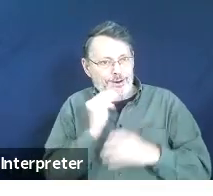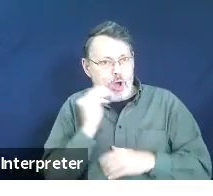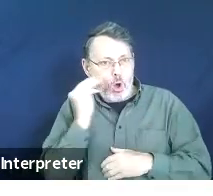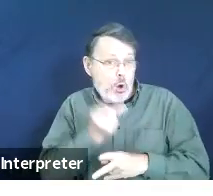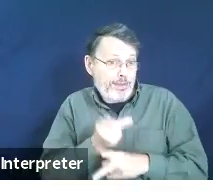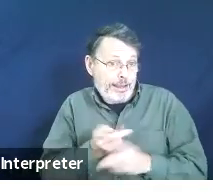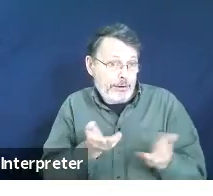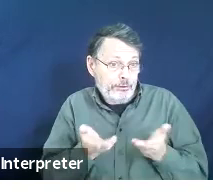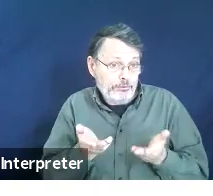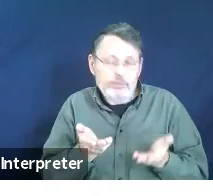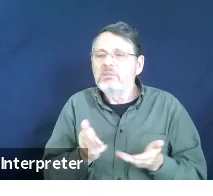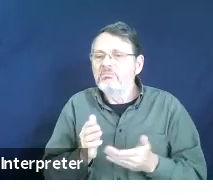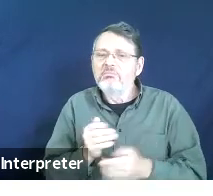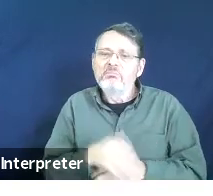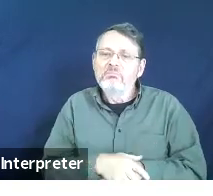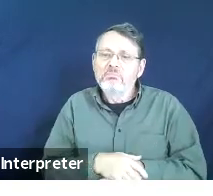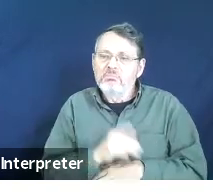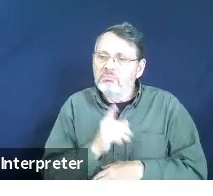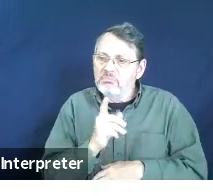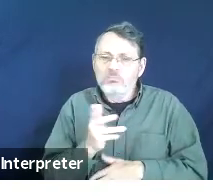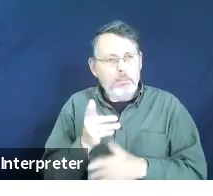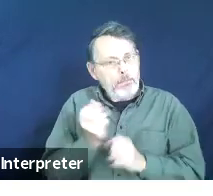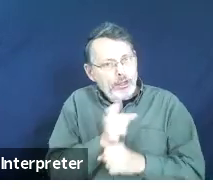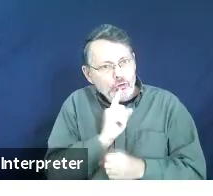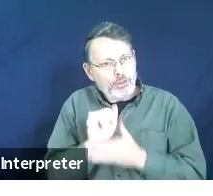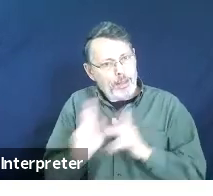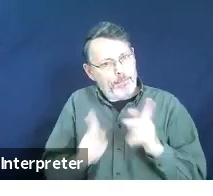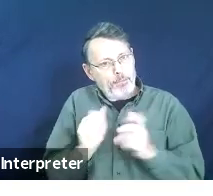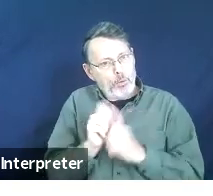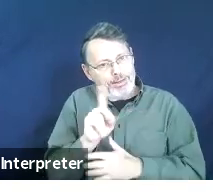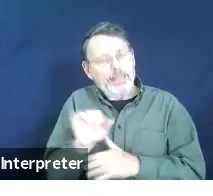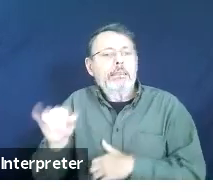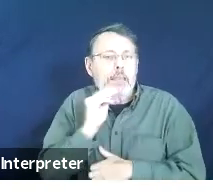Insuring people with disabilities could remain in their residences and to mitigate additional